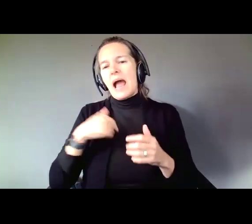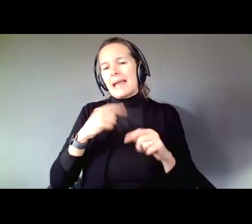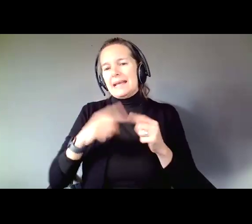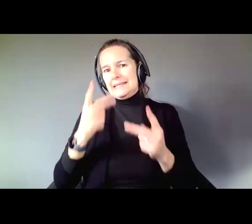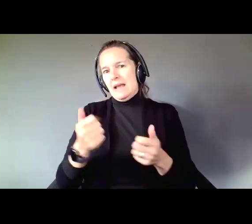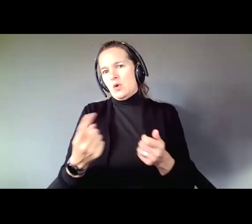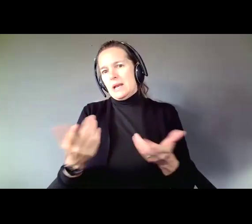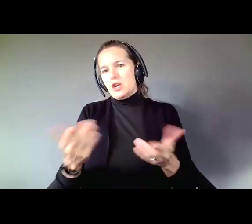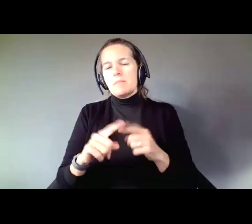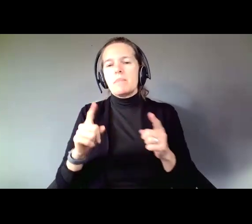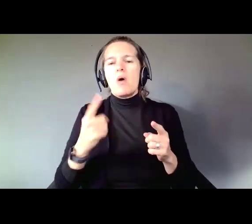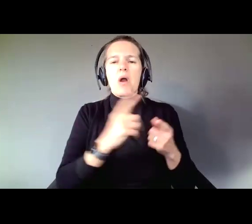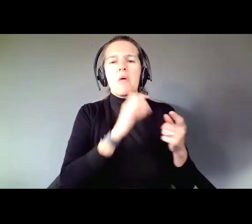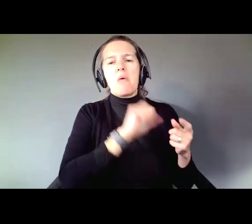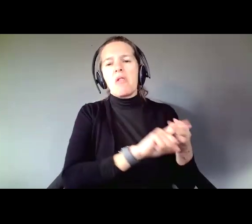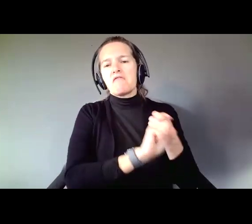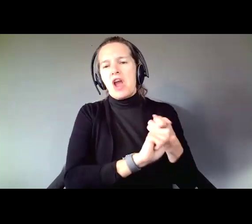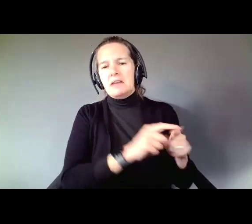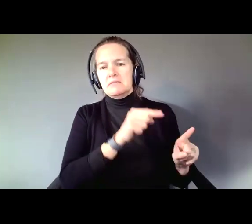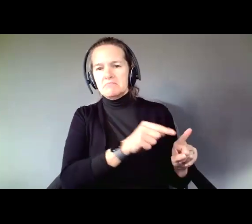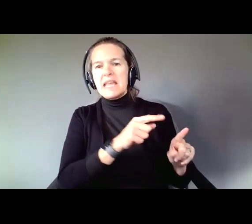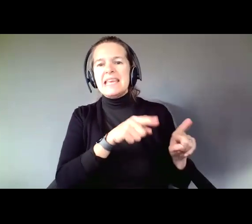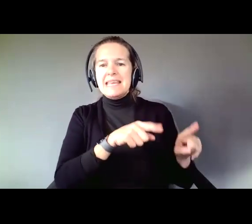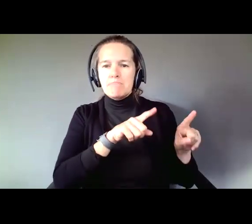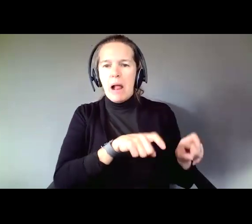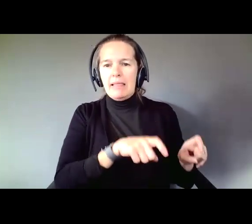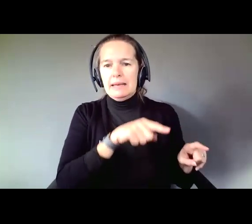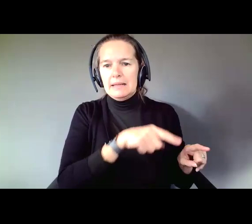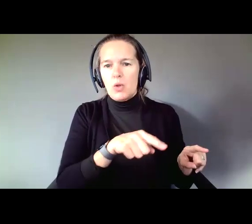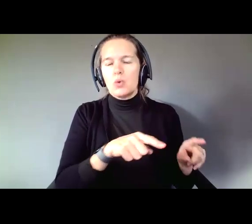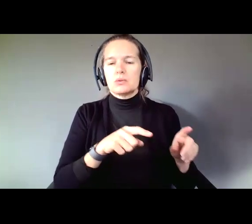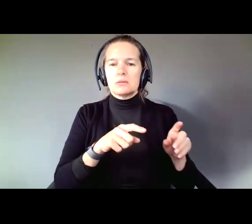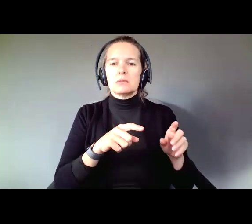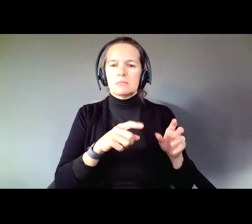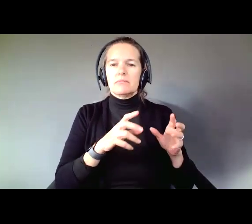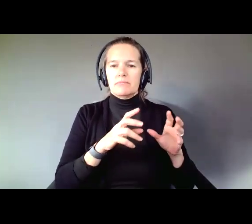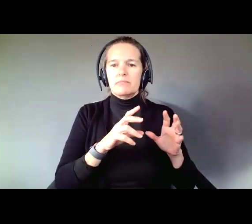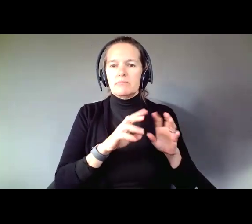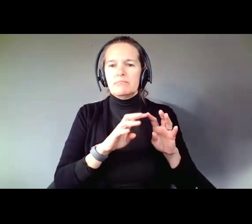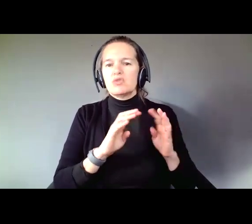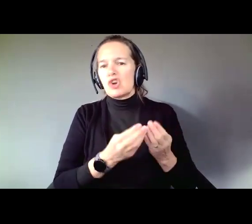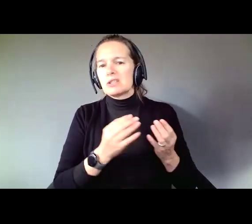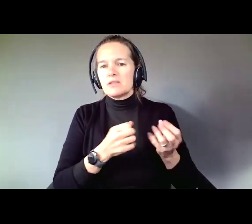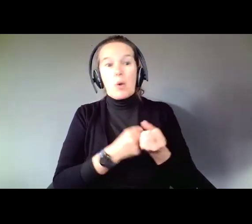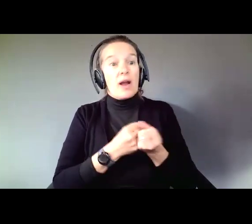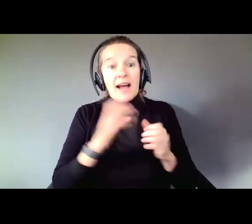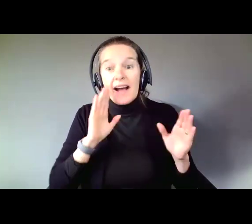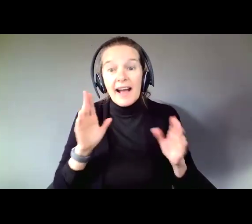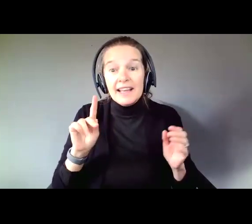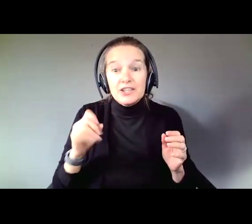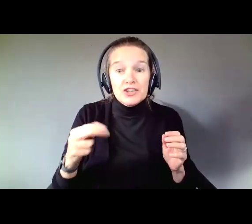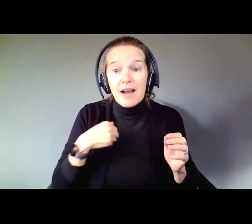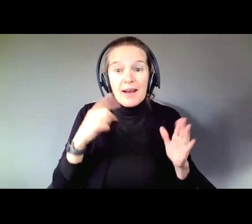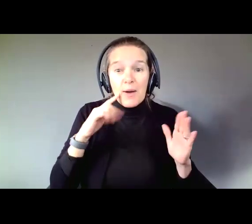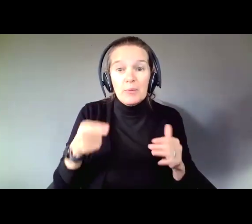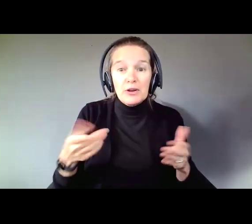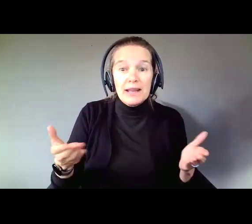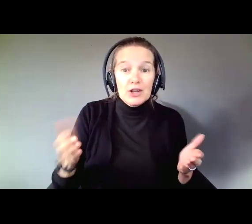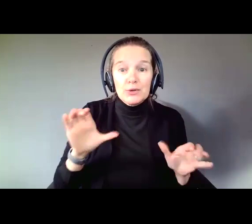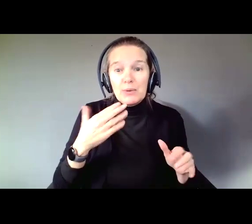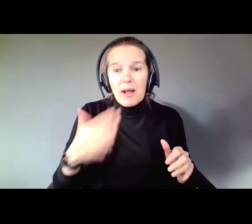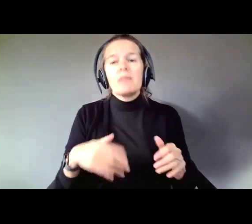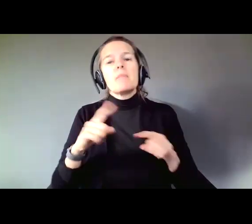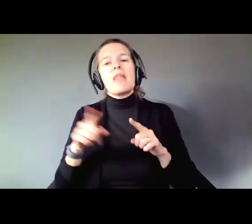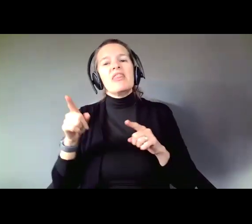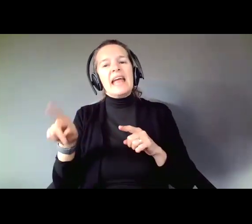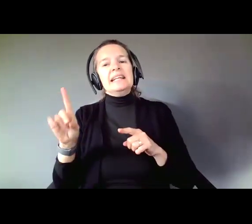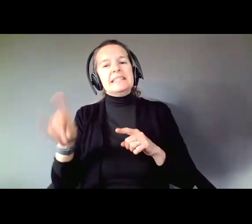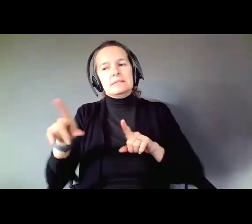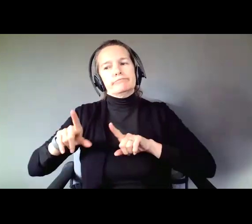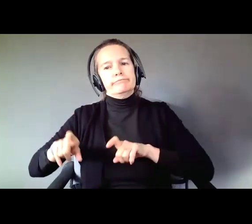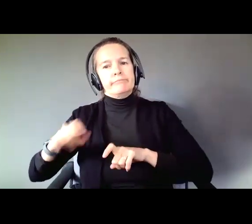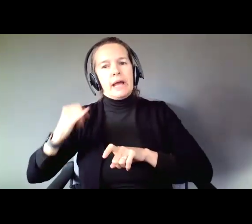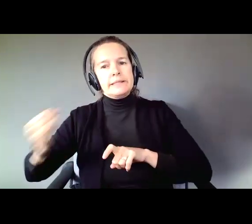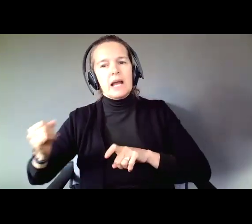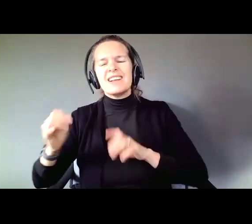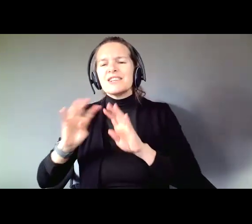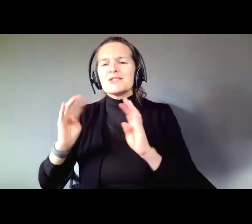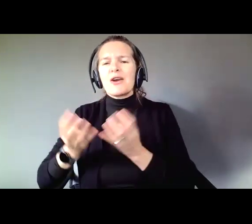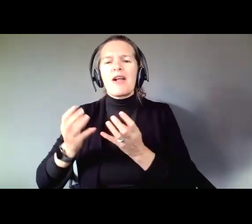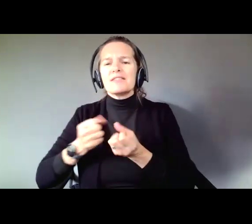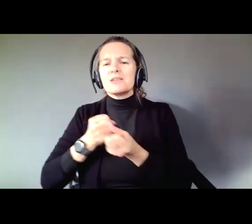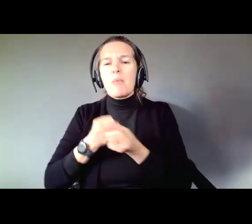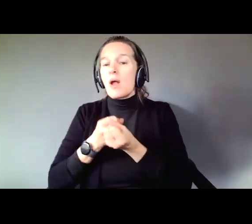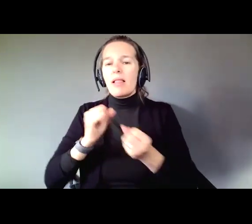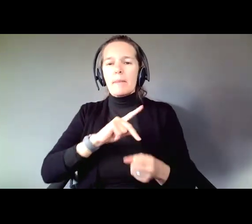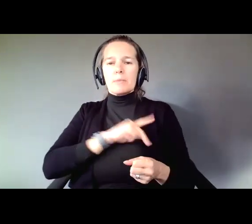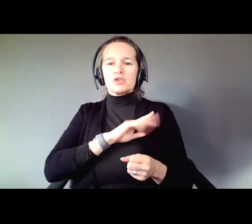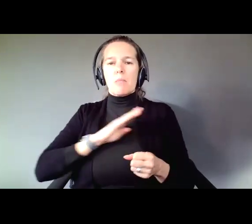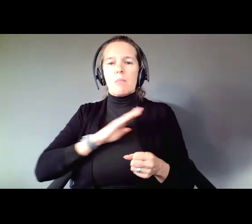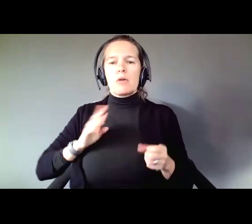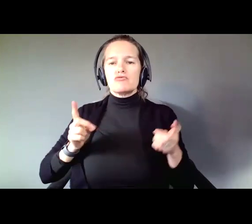named Kish, who piloted Micro Boards and Circles of Support. She said she'd be on today. So hi Kish, I hope you are doing well. But they piloted the idea of a circle of support. Think of a personal board of directors, people you meet with